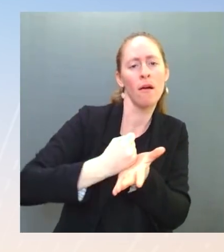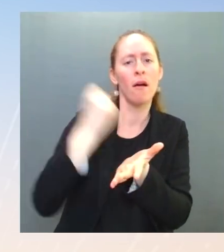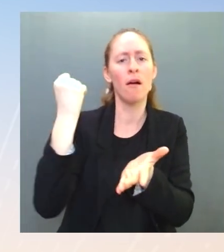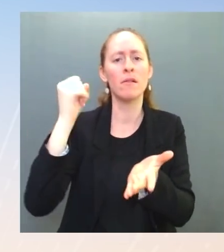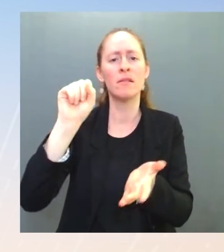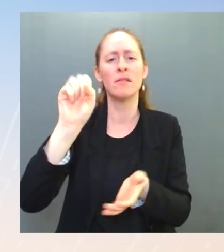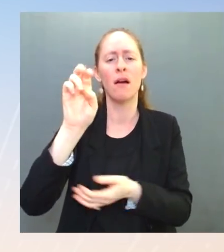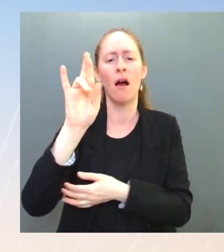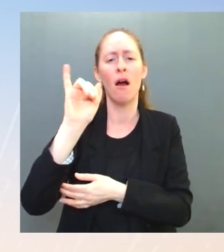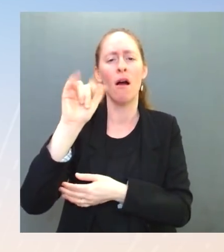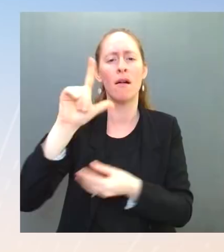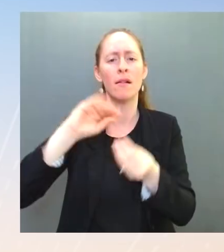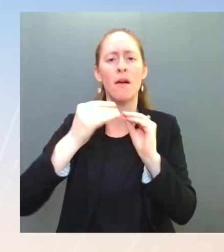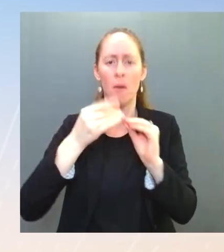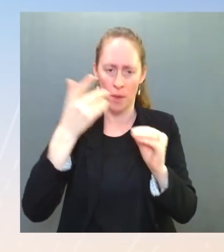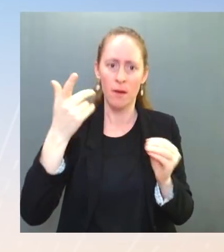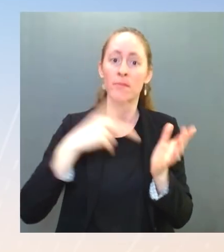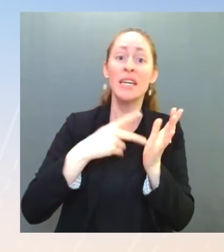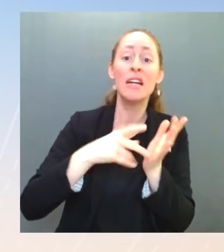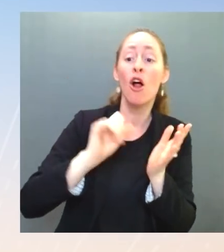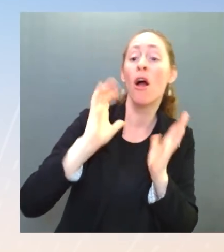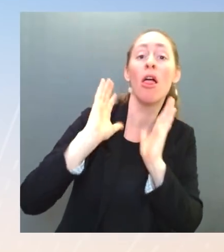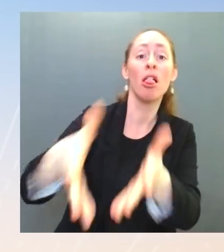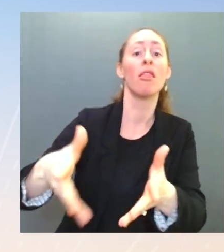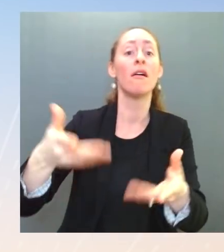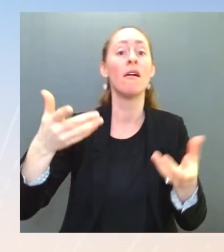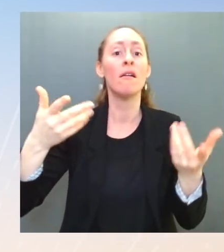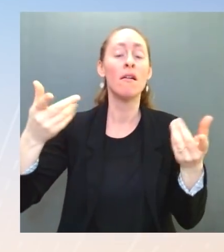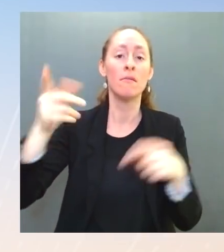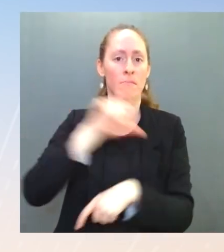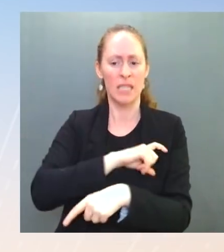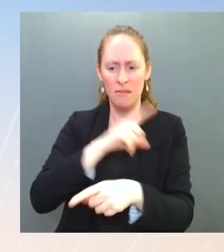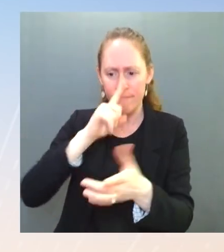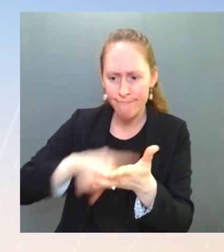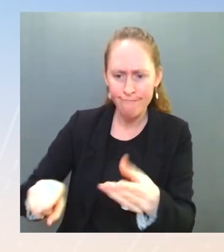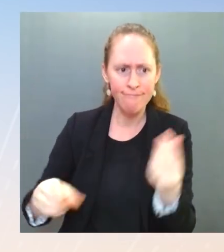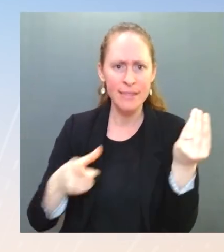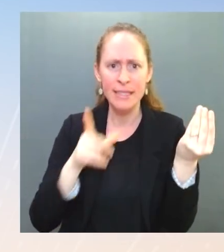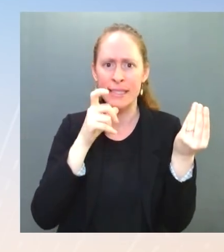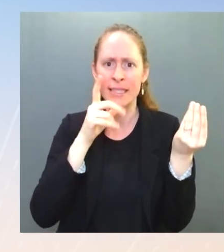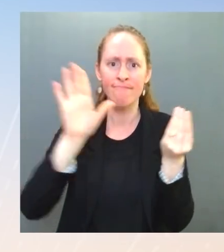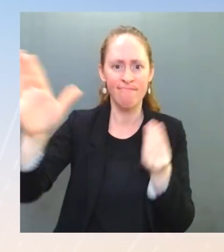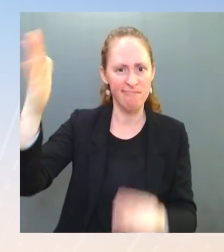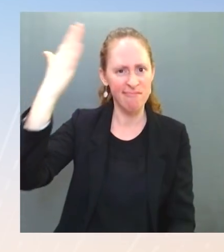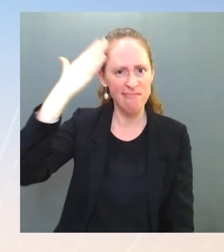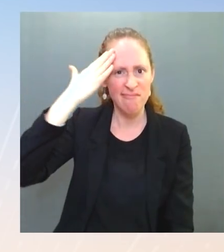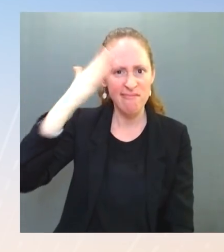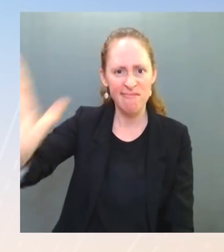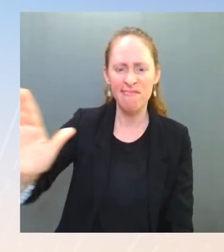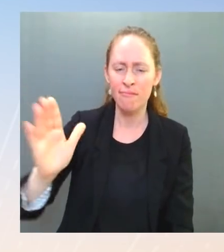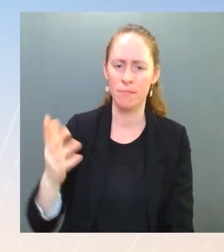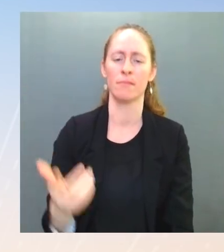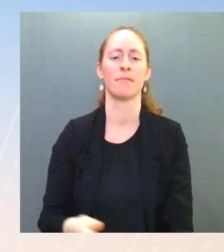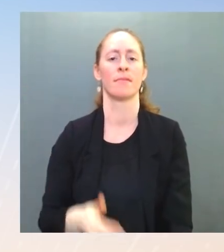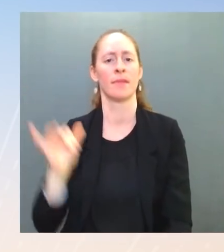So of course the President is confident in any executive order and the legal authority that he puts forward. But what's important to note about the announcement